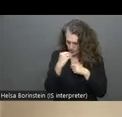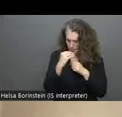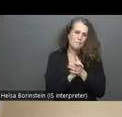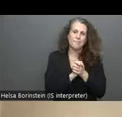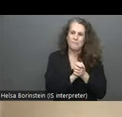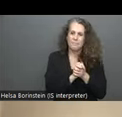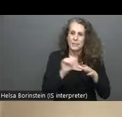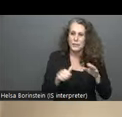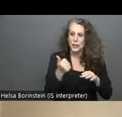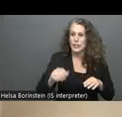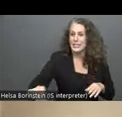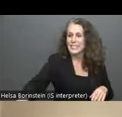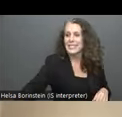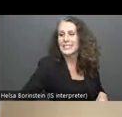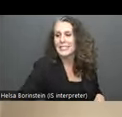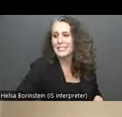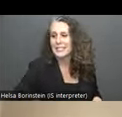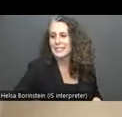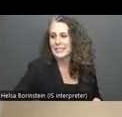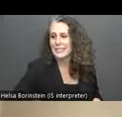had the pleasure, she immediately oxytocin again on Demi Lovato organization, I don't